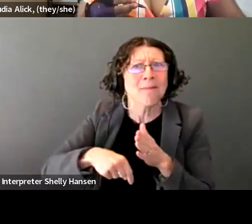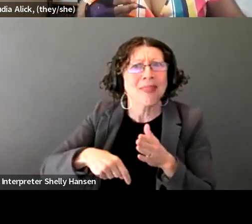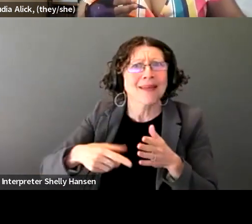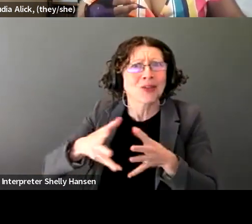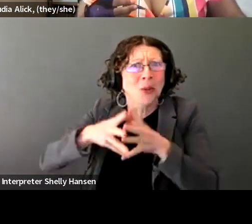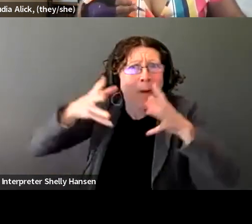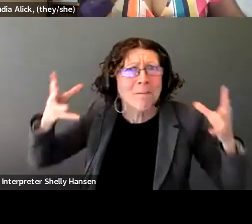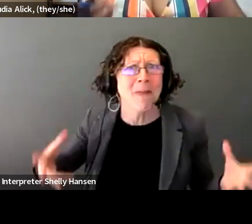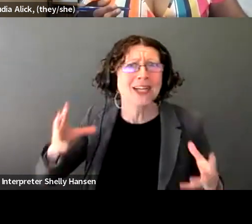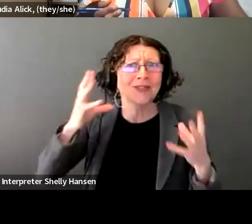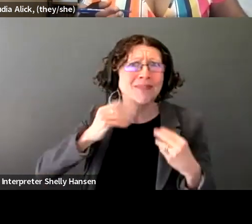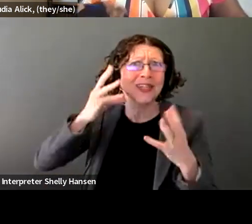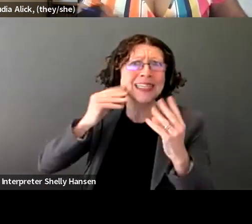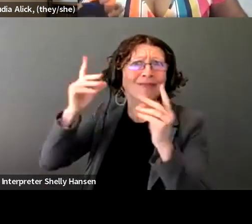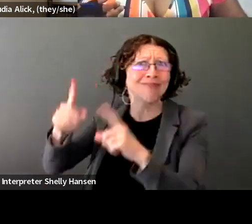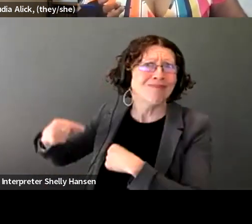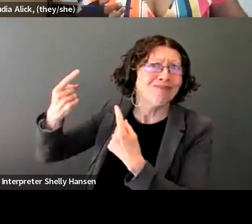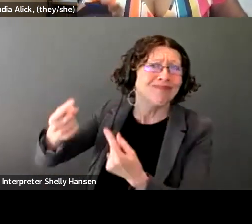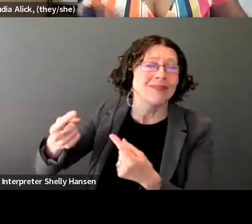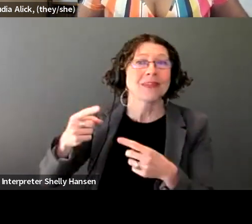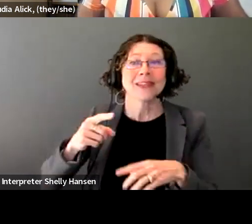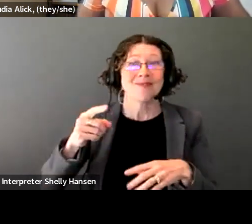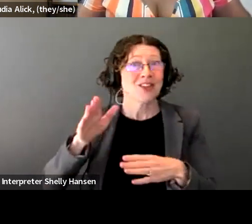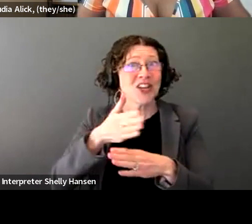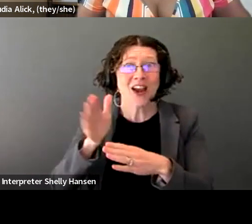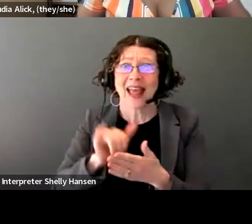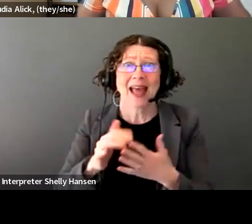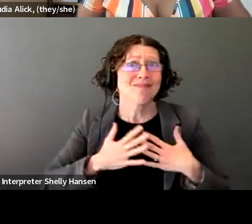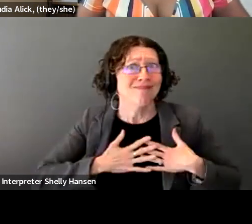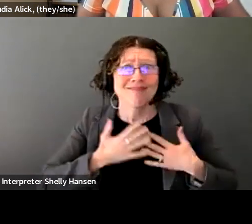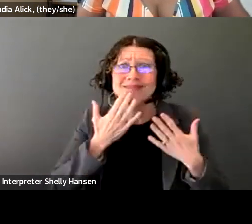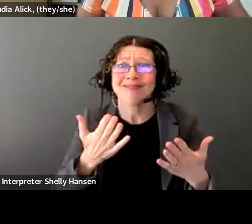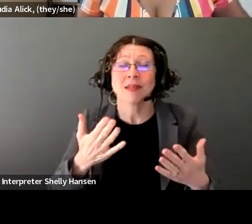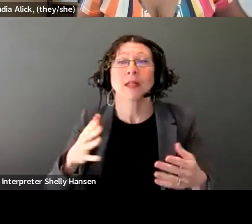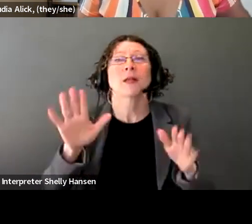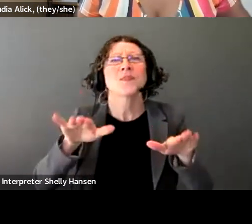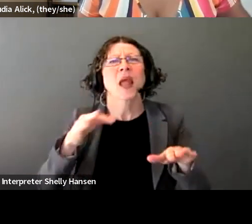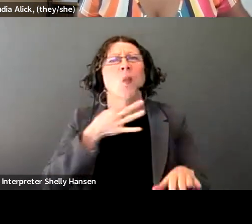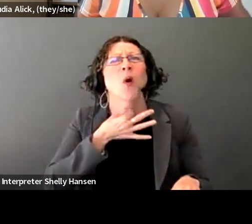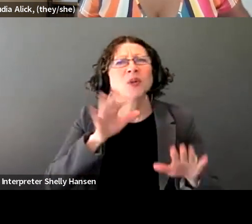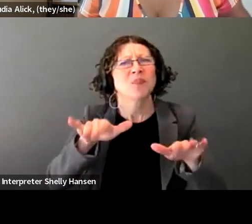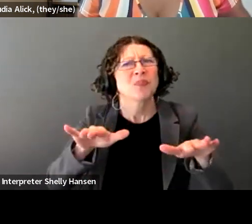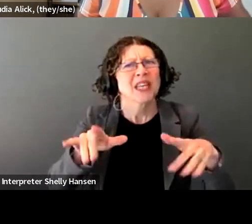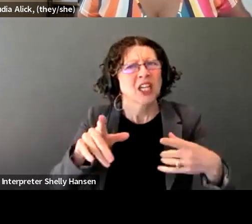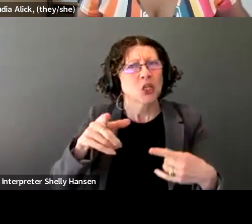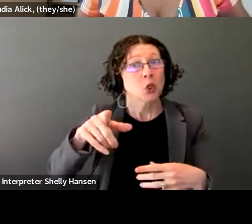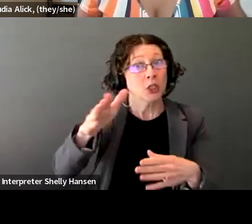I'm wondering if you could share an example of a time when you felt supported by an arts institution.